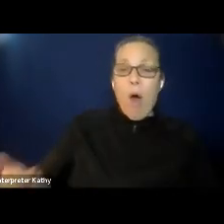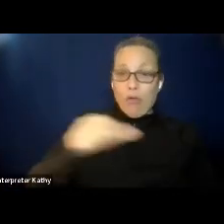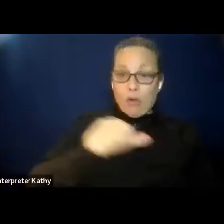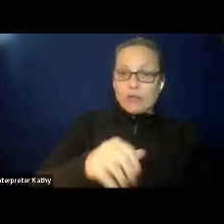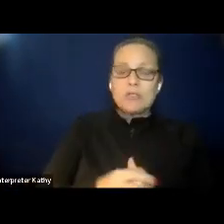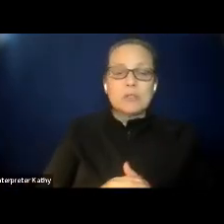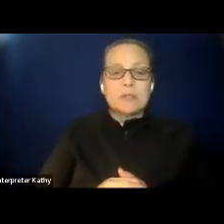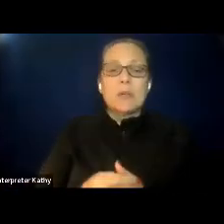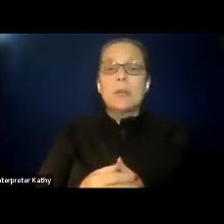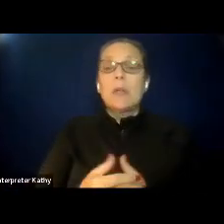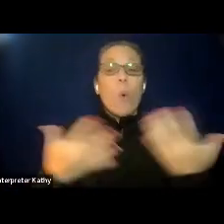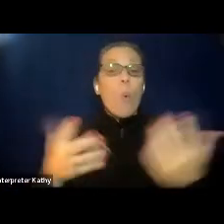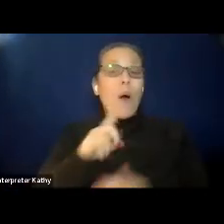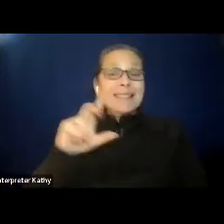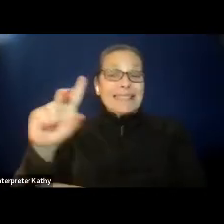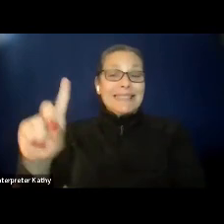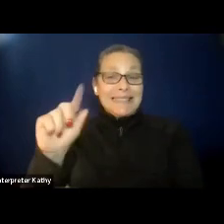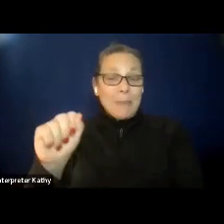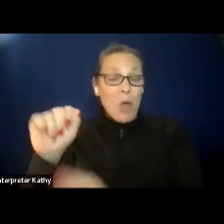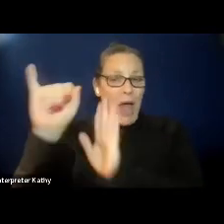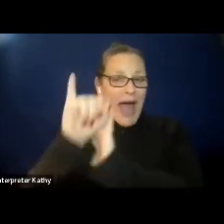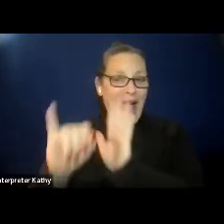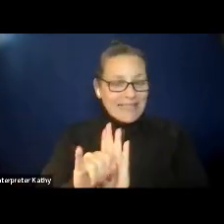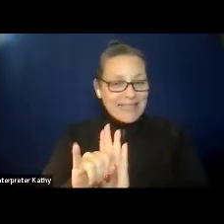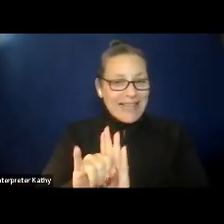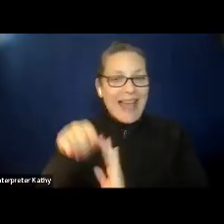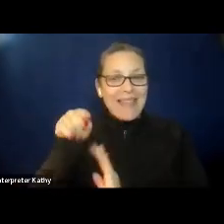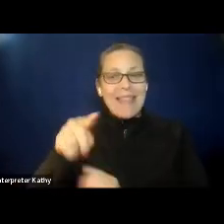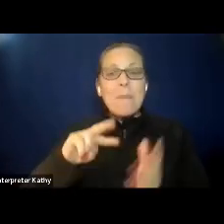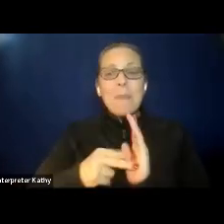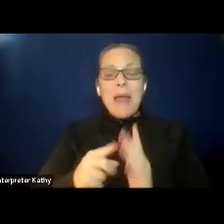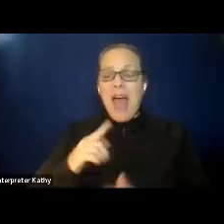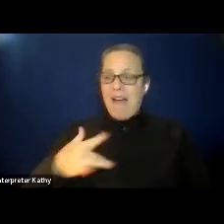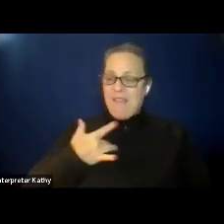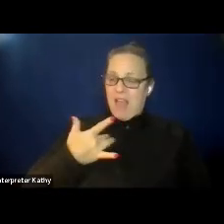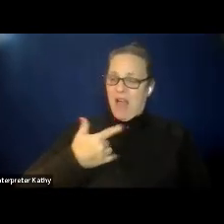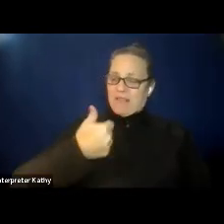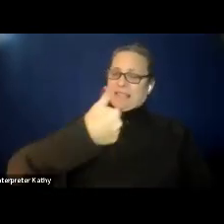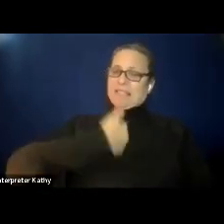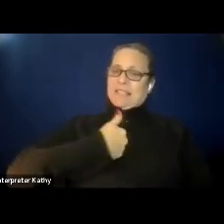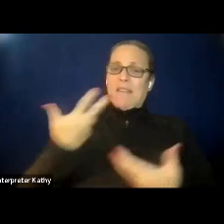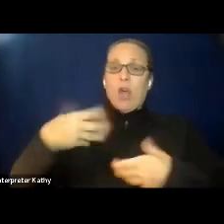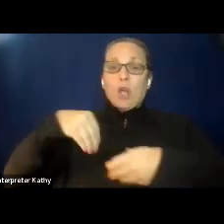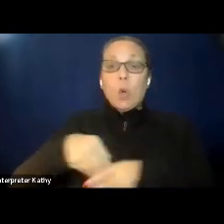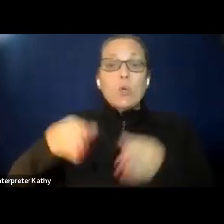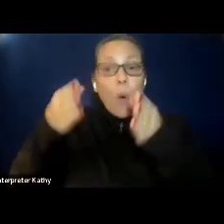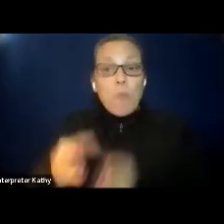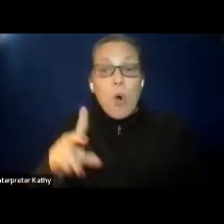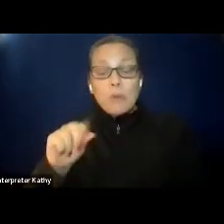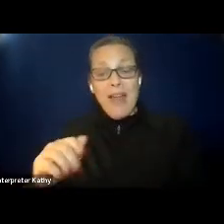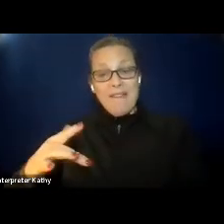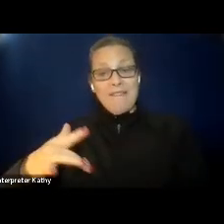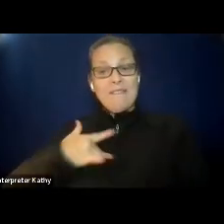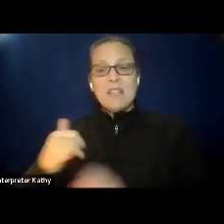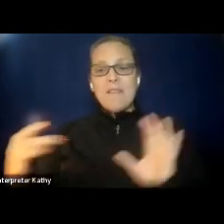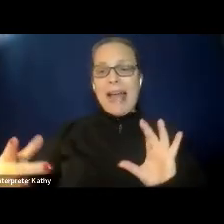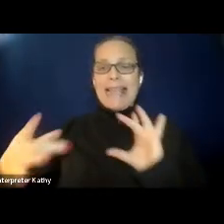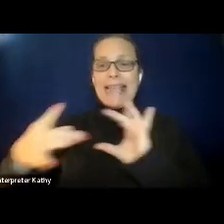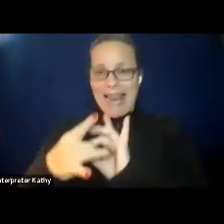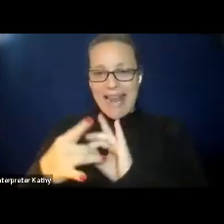about now. And what is disability identity. It's the qualities, beliefs that make a particular person or group different from others.